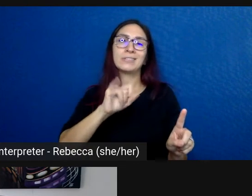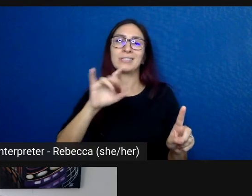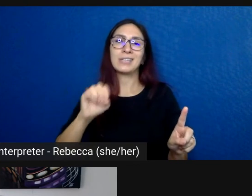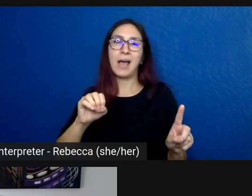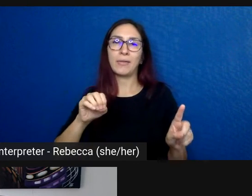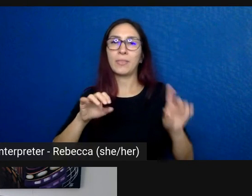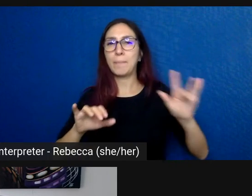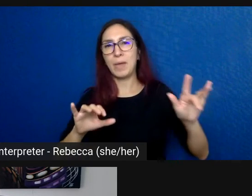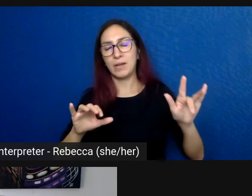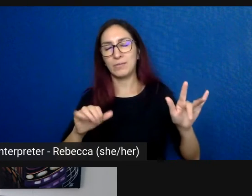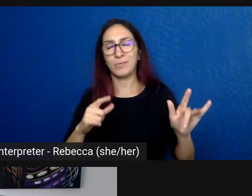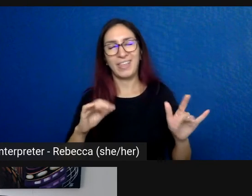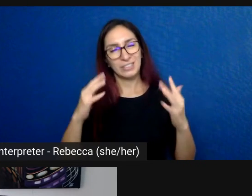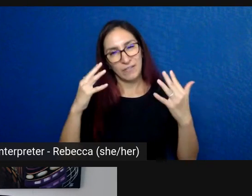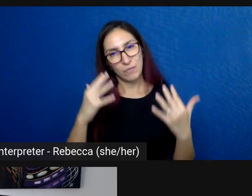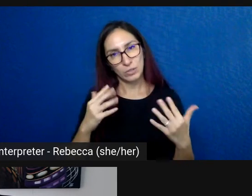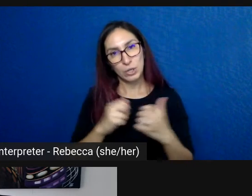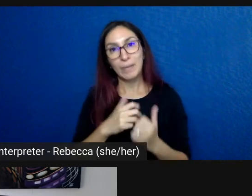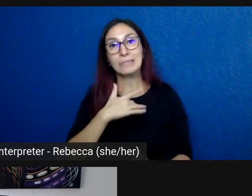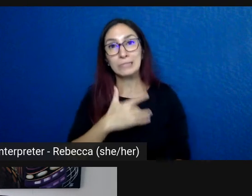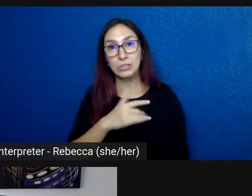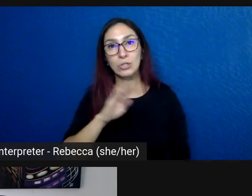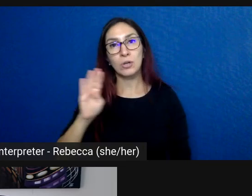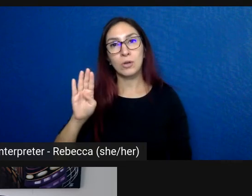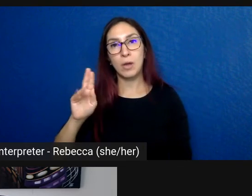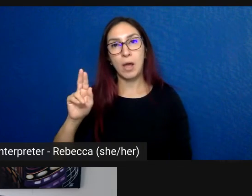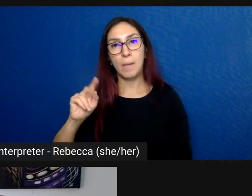Yes, usually a button is the best case in those scenarios.